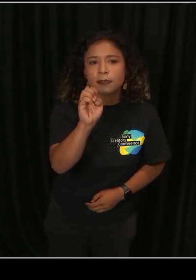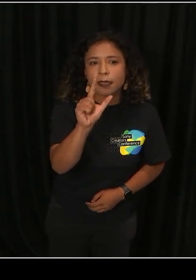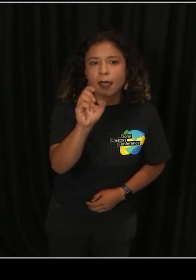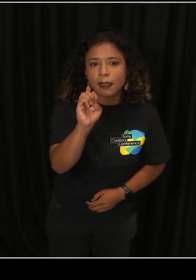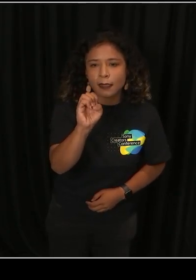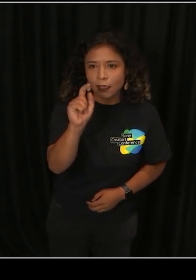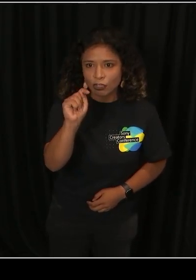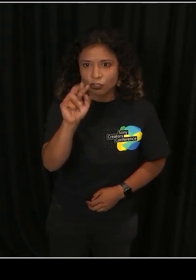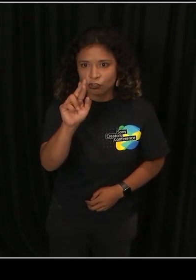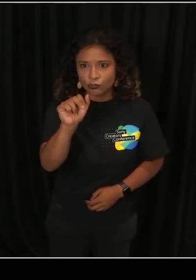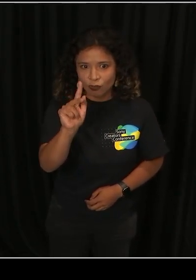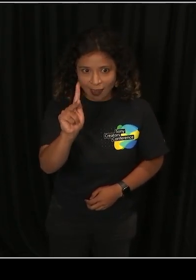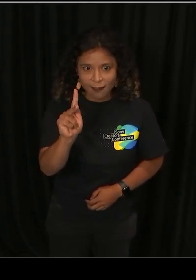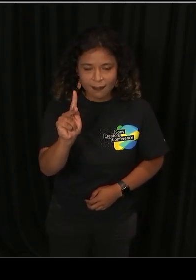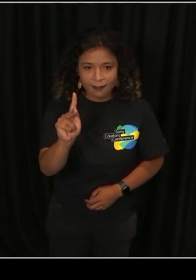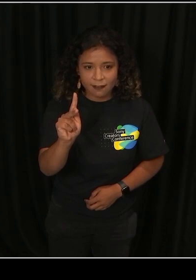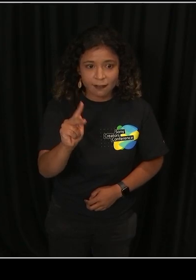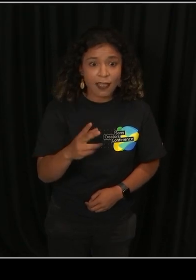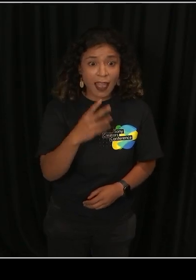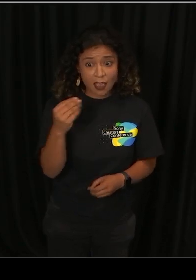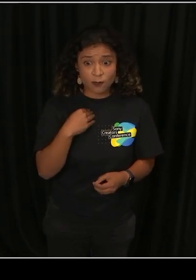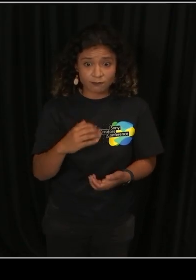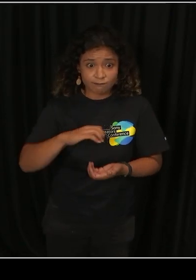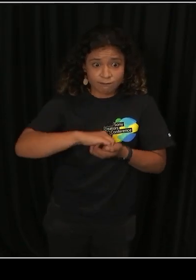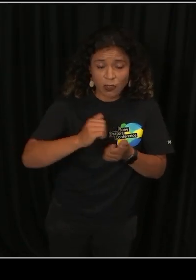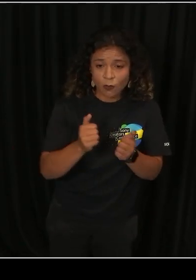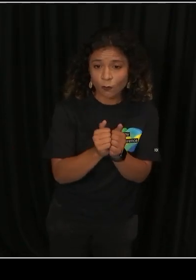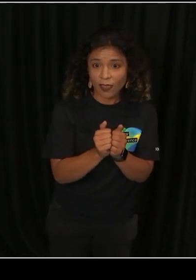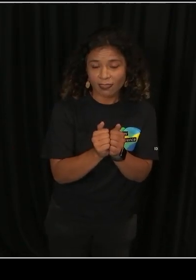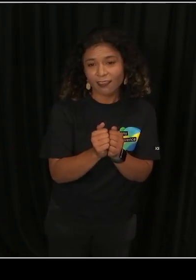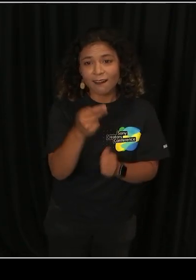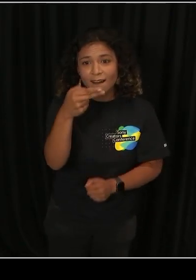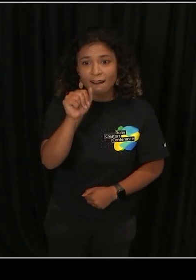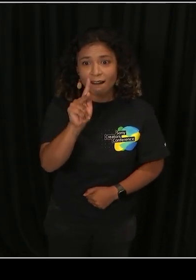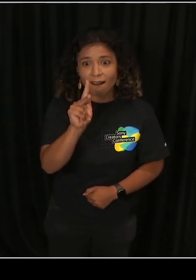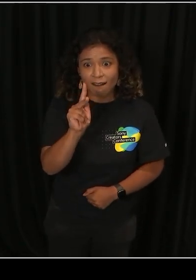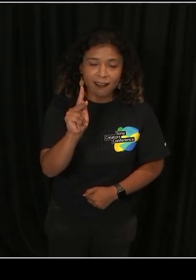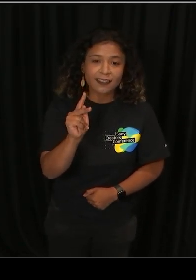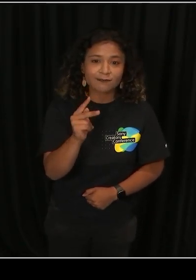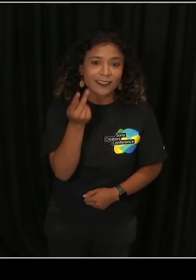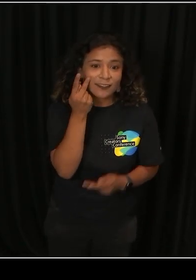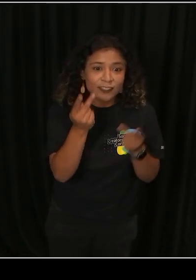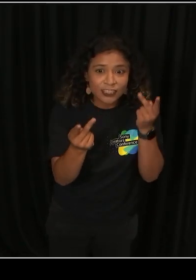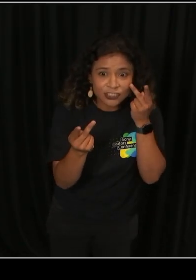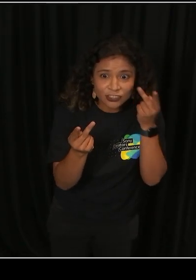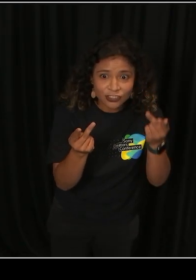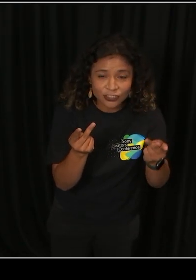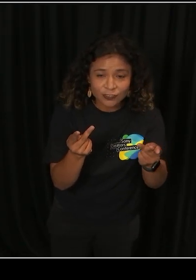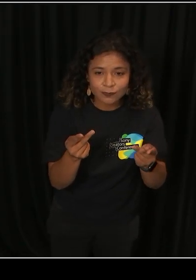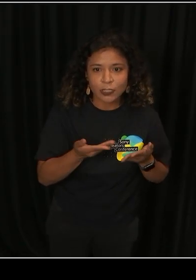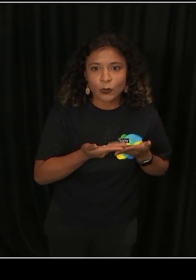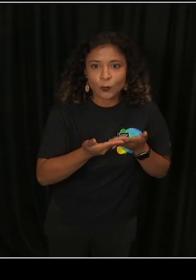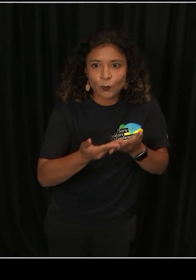powerful visualization tool known as Hawk Vision, it brings the world of sports into the virtual world. But how does that work?